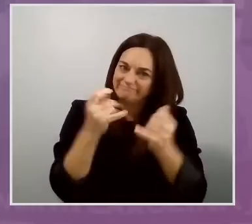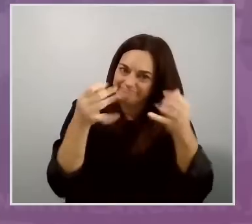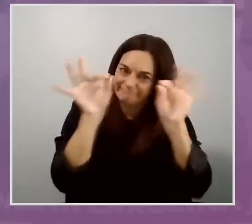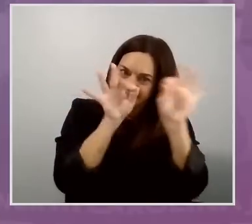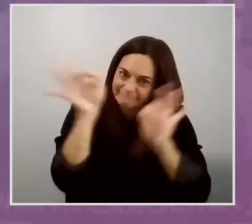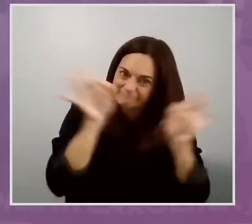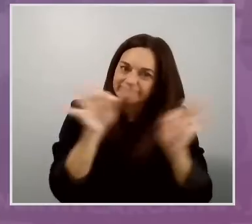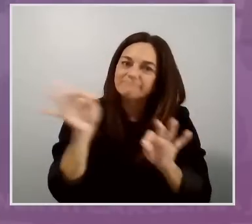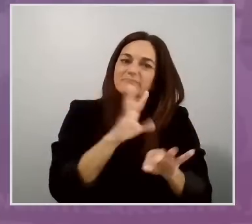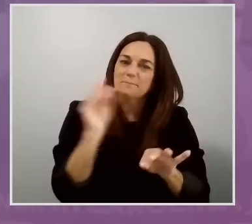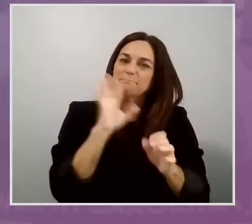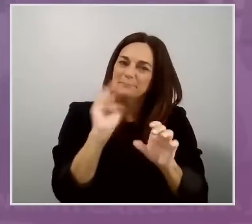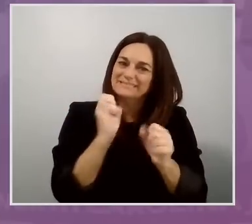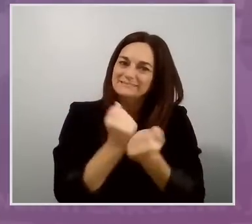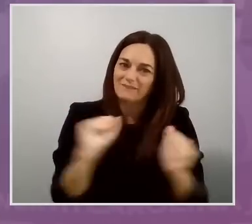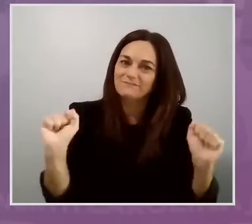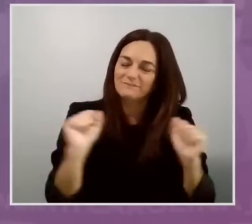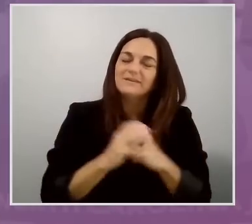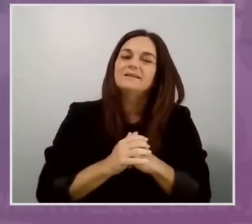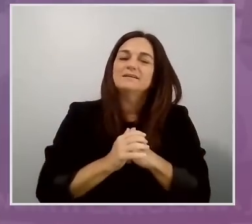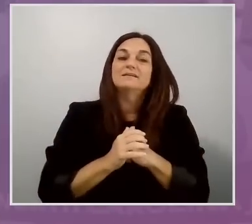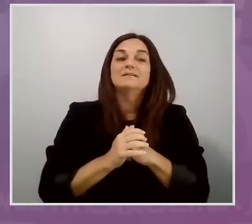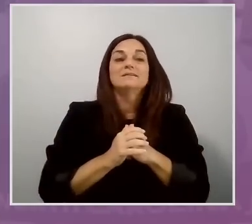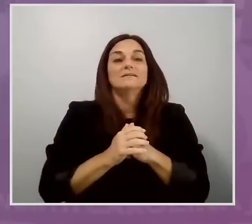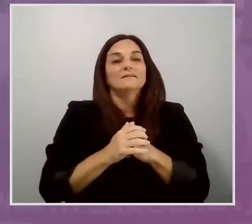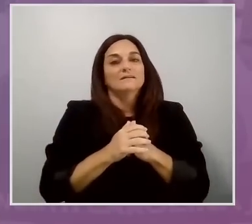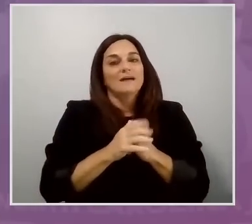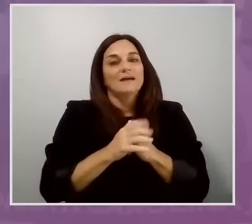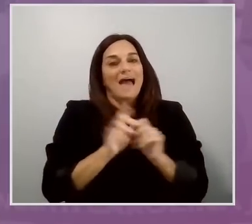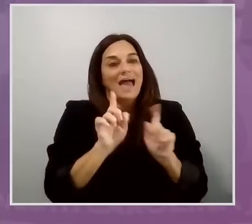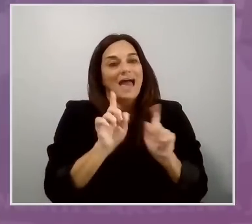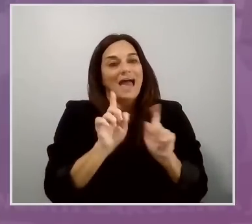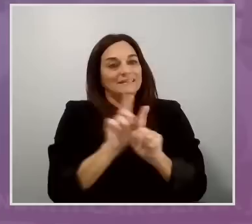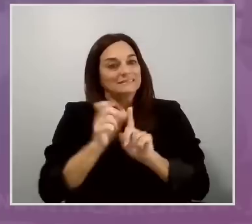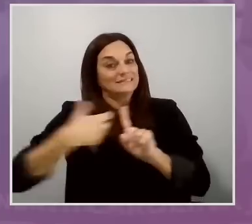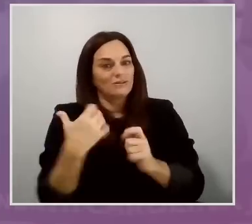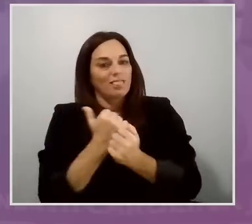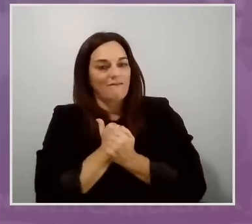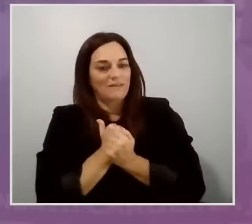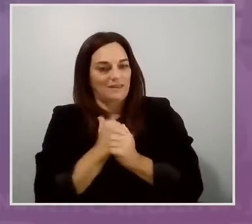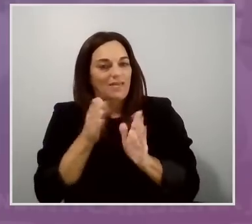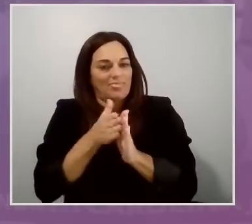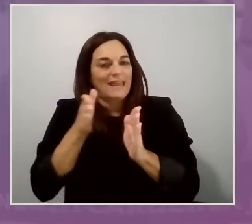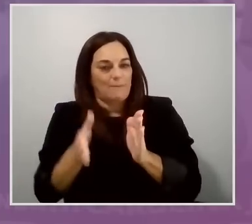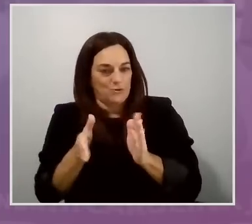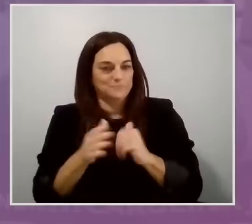EVERYBODY, LET'S ADHERE TO THE